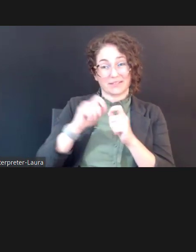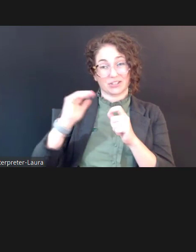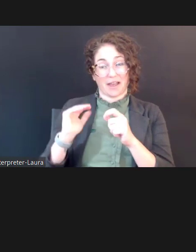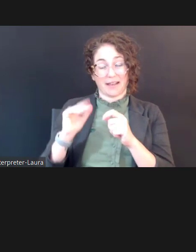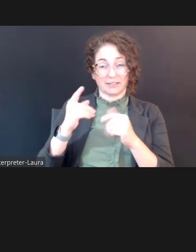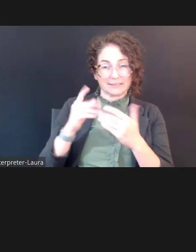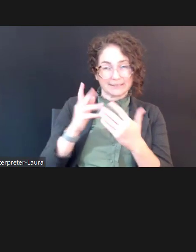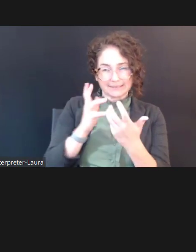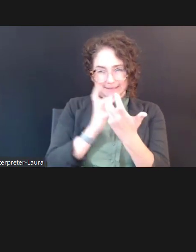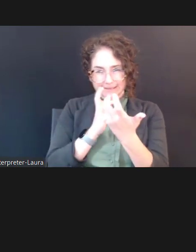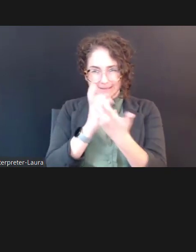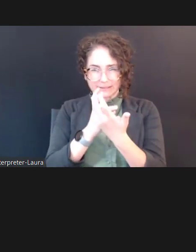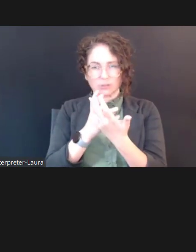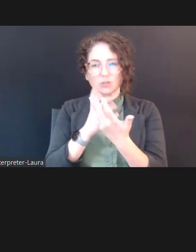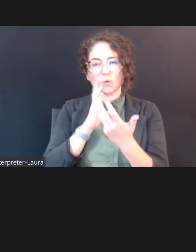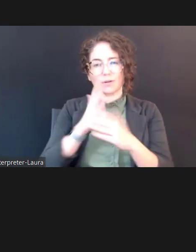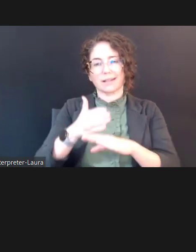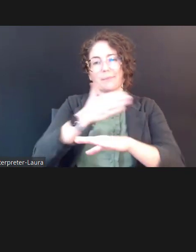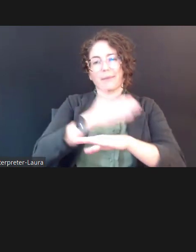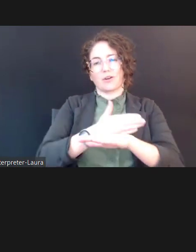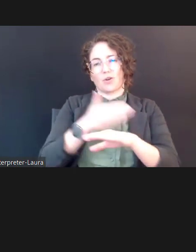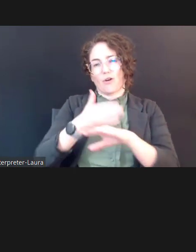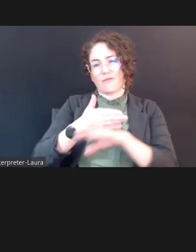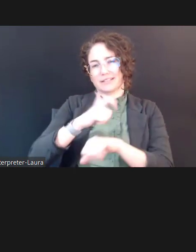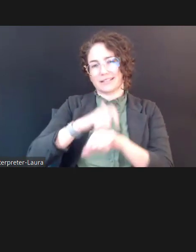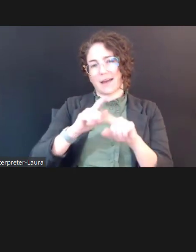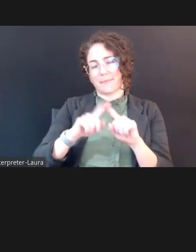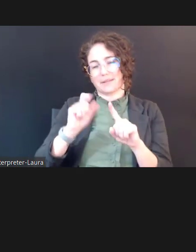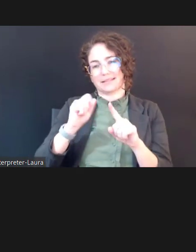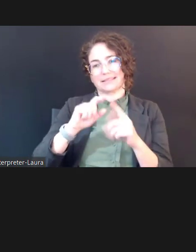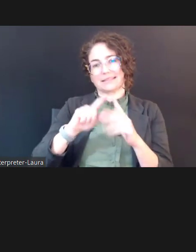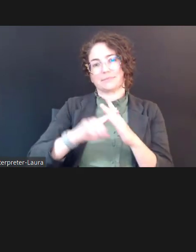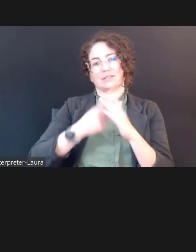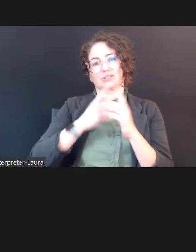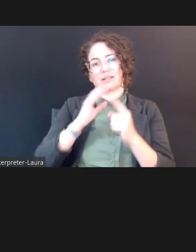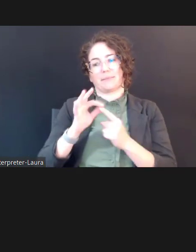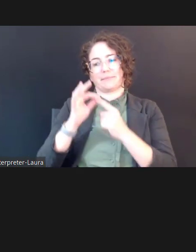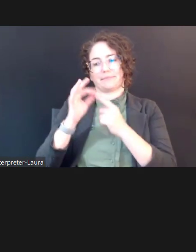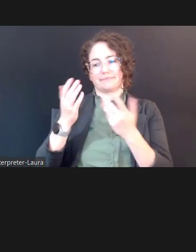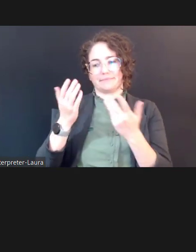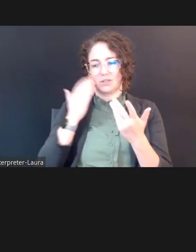first, you'll want to have more than just one on hand for each child.